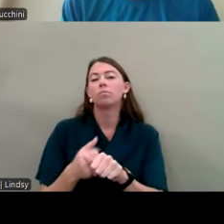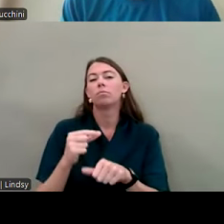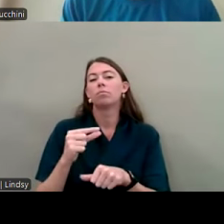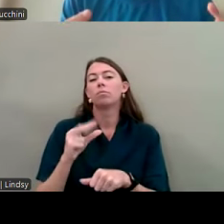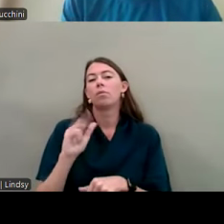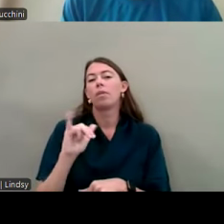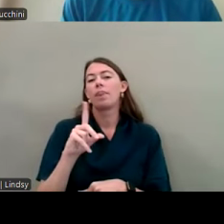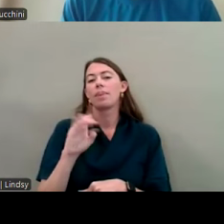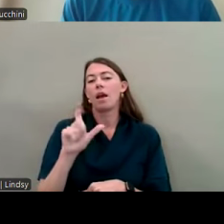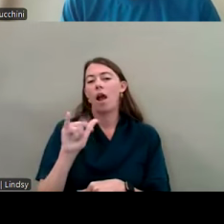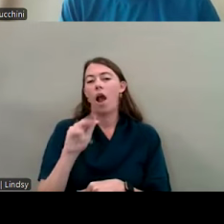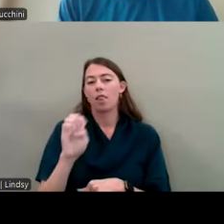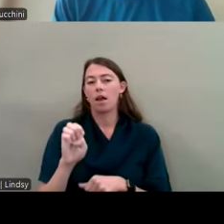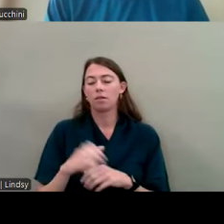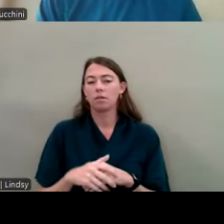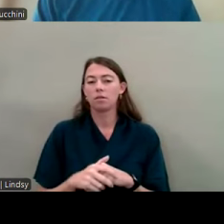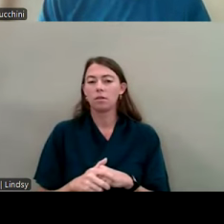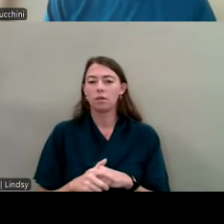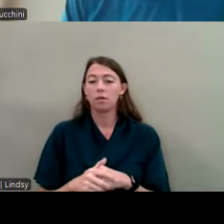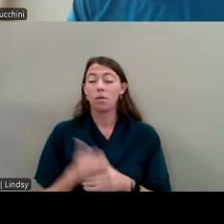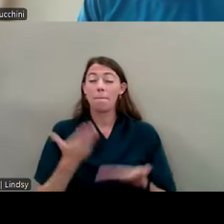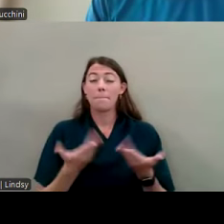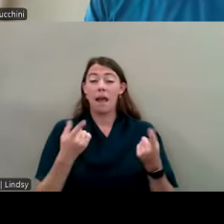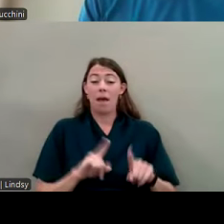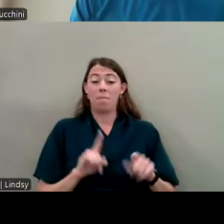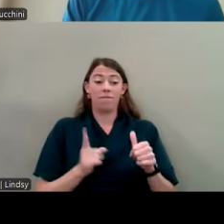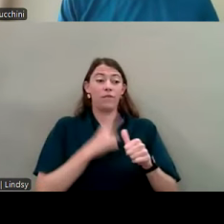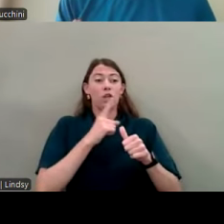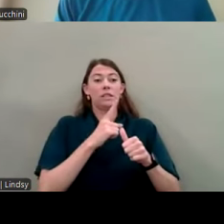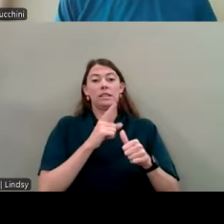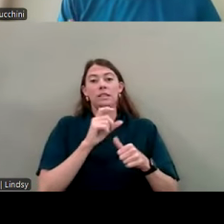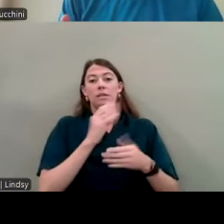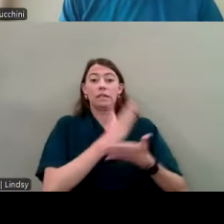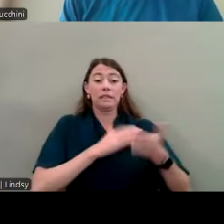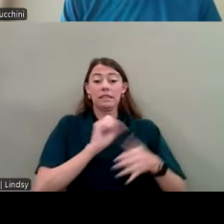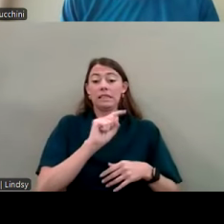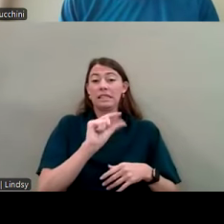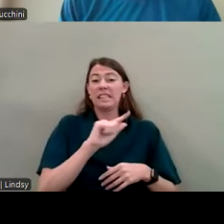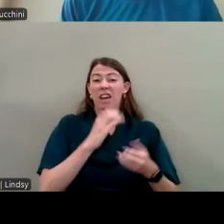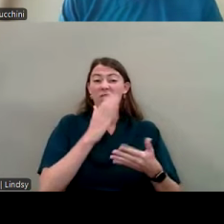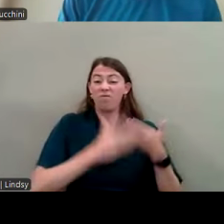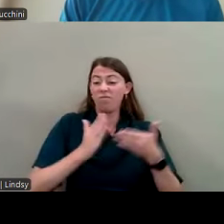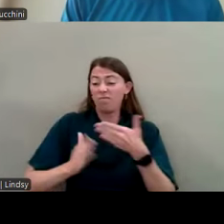set at the first stage a too ambitious goal. Making progress should be what we focus on.